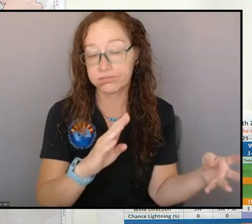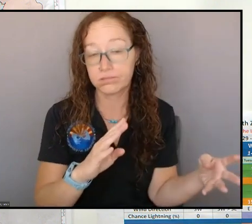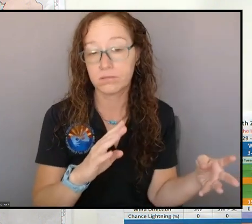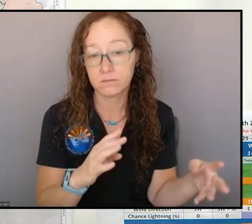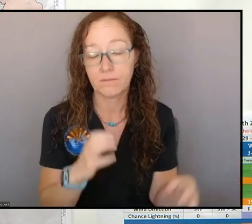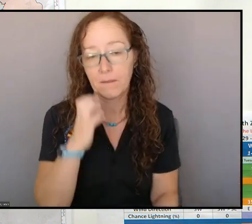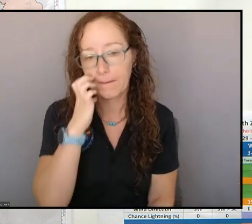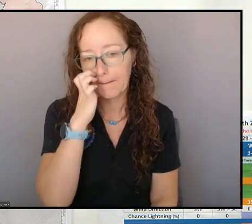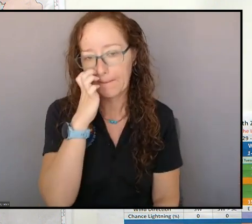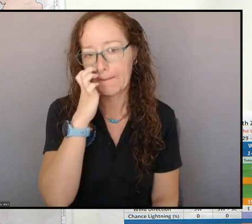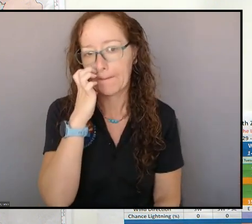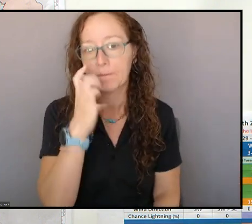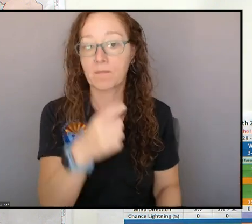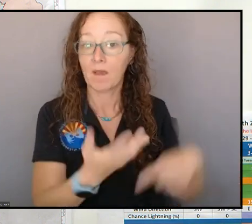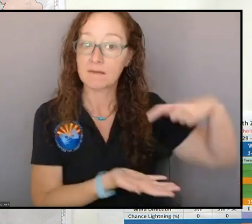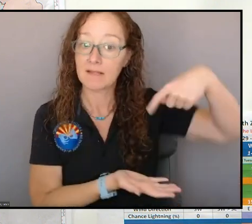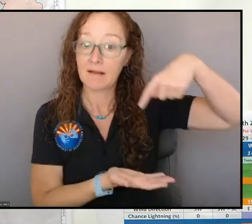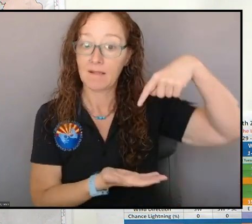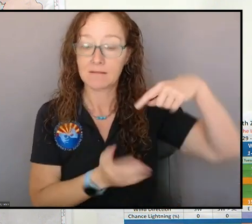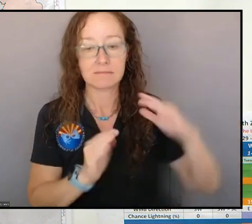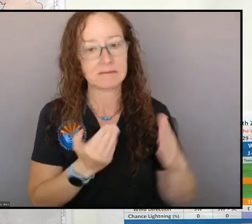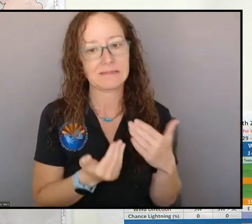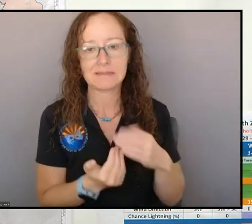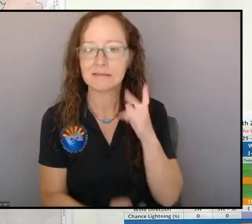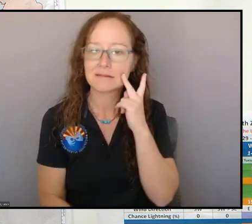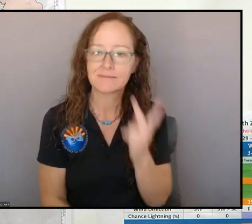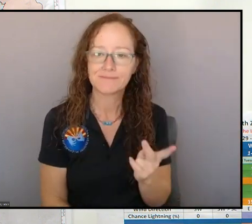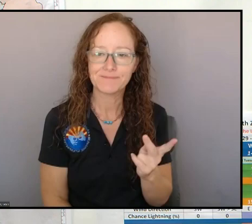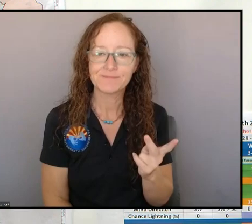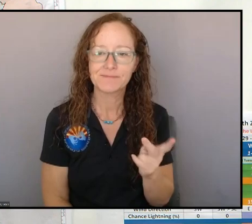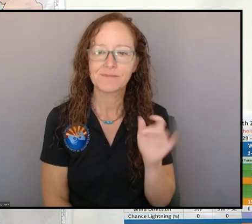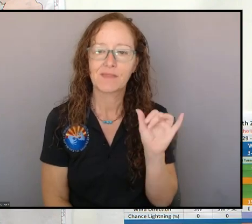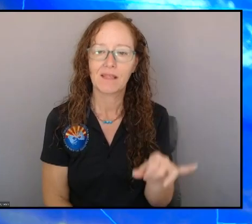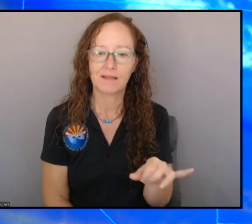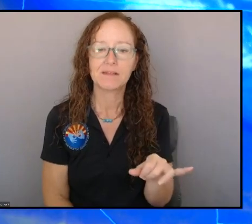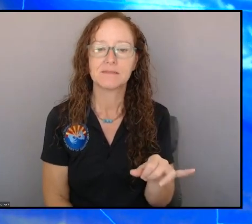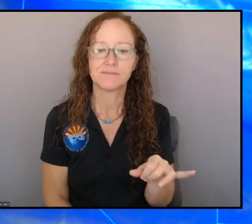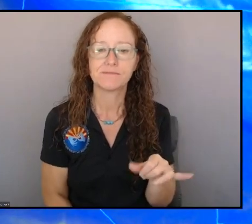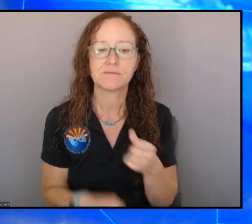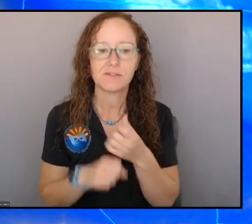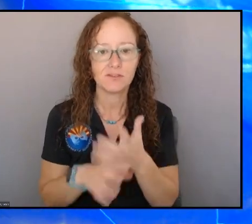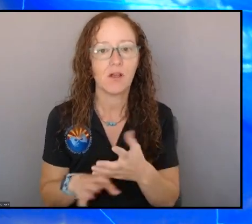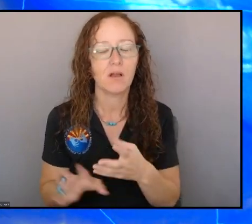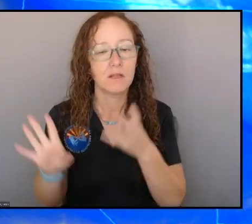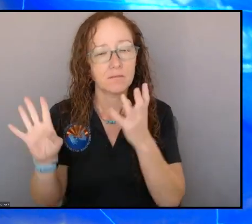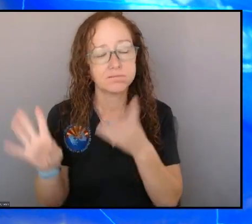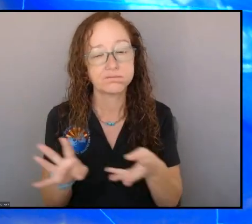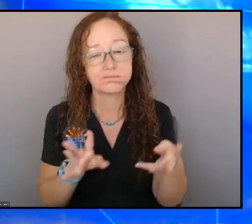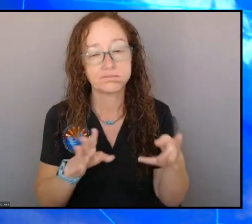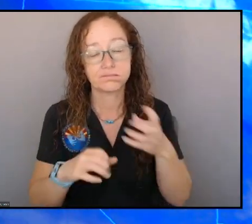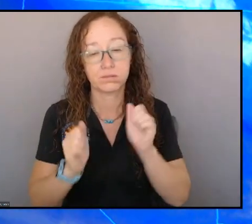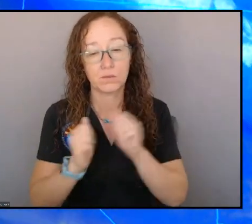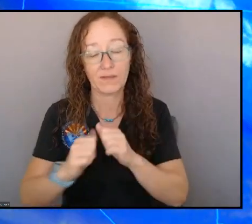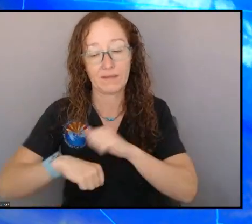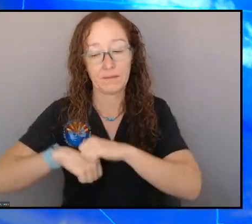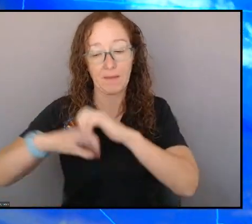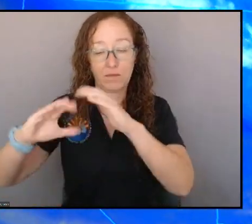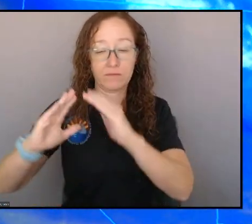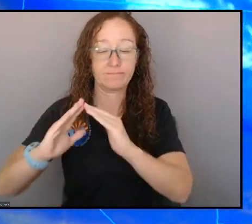satellite that's been helping to generate those strong winds over the ridge tops. Heading into today though,